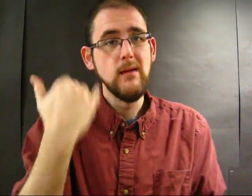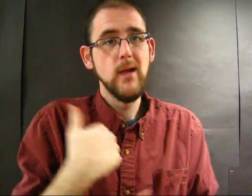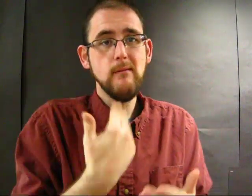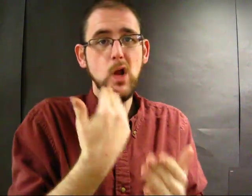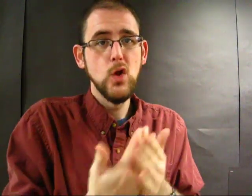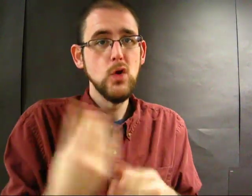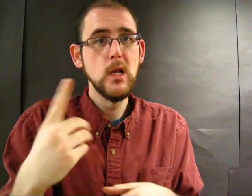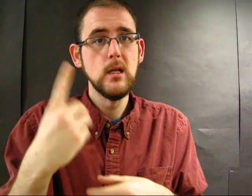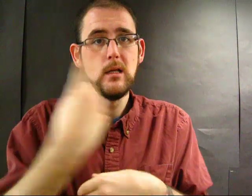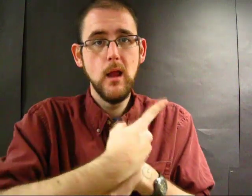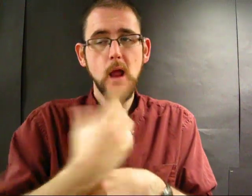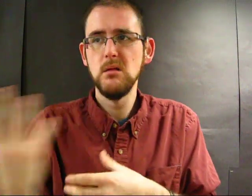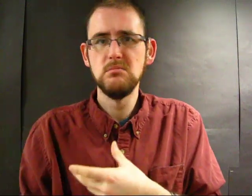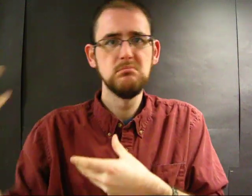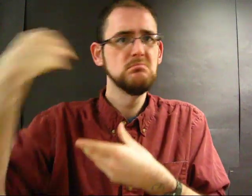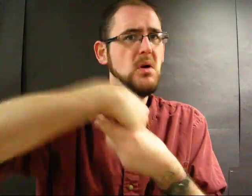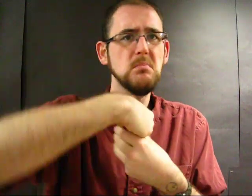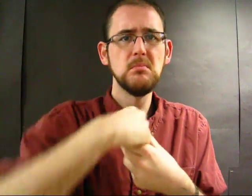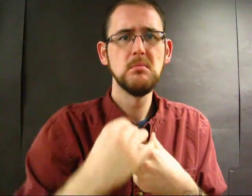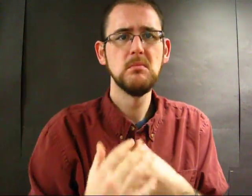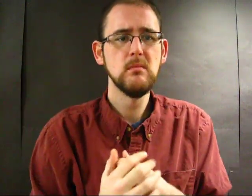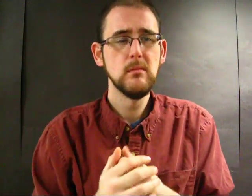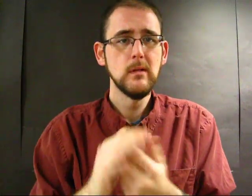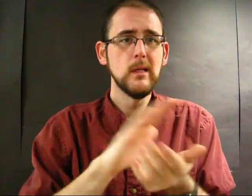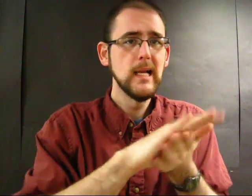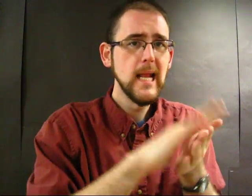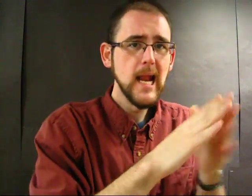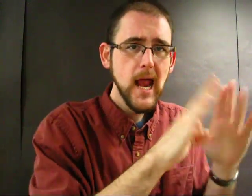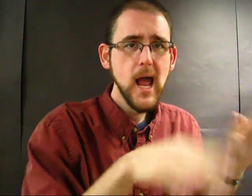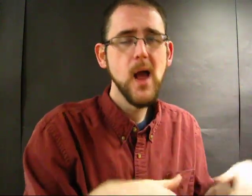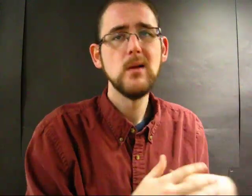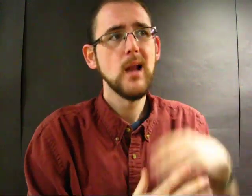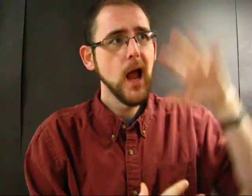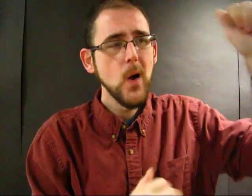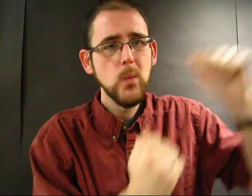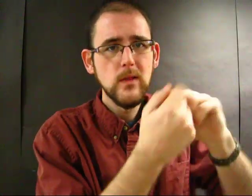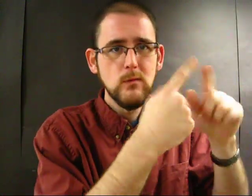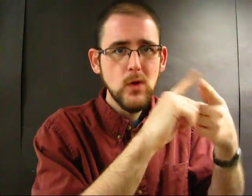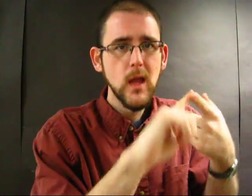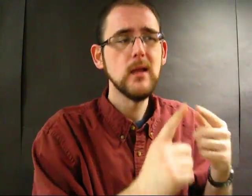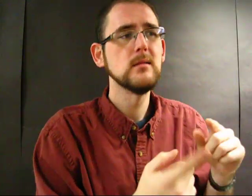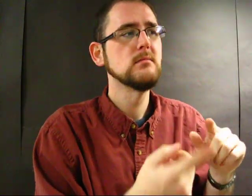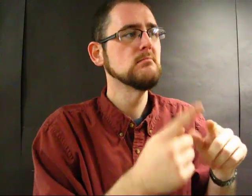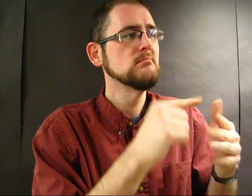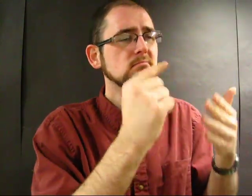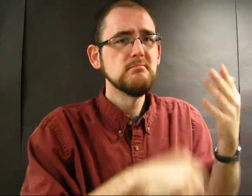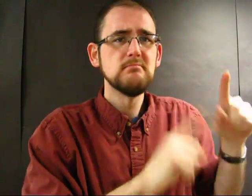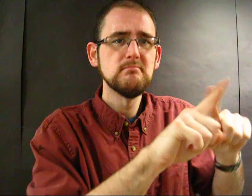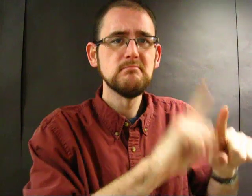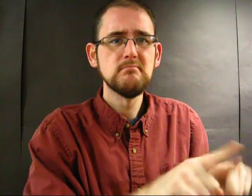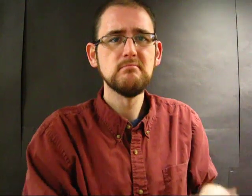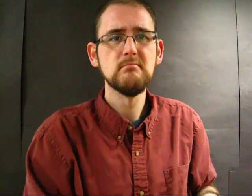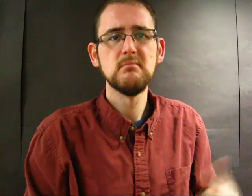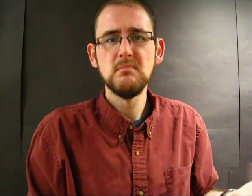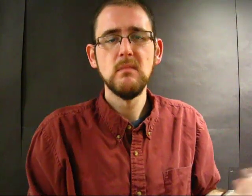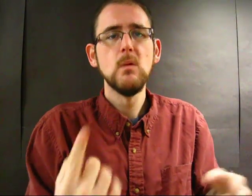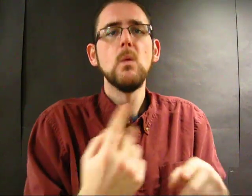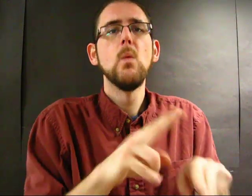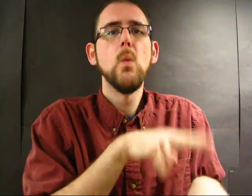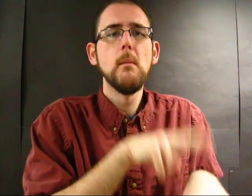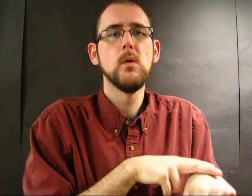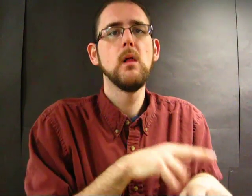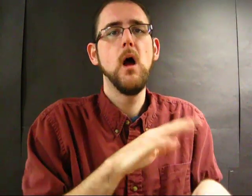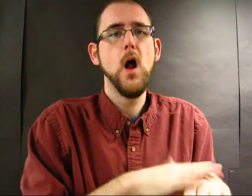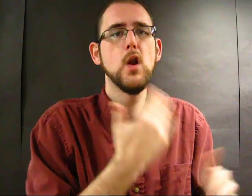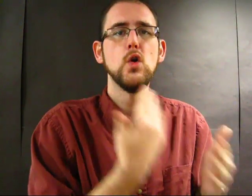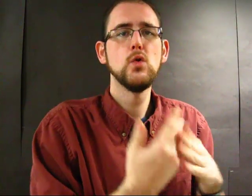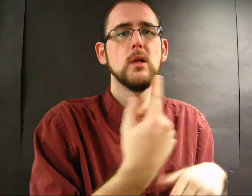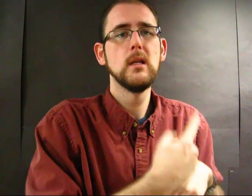If it's a good day, they do chores, go out with friends, and generally participate in life.